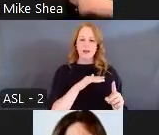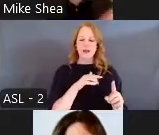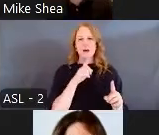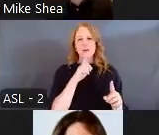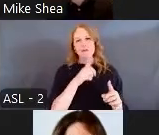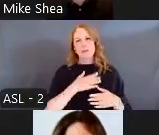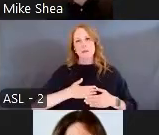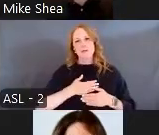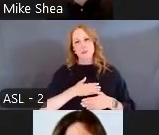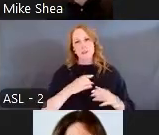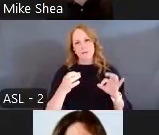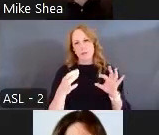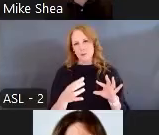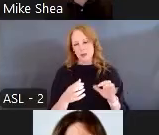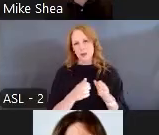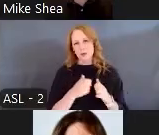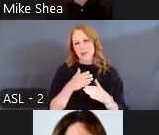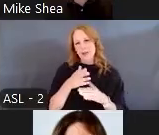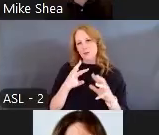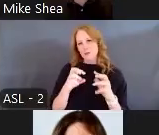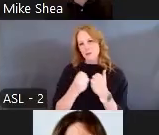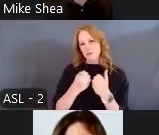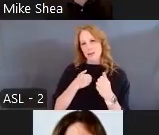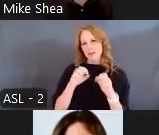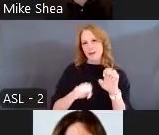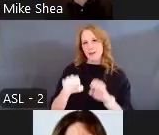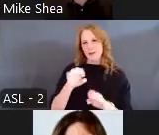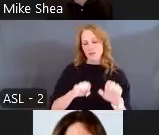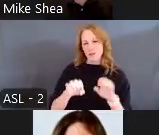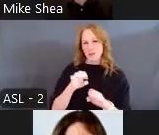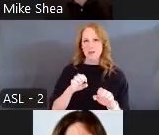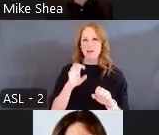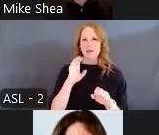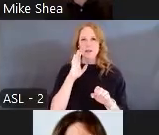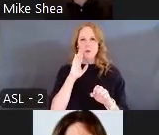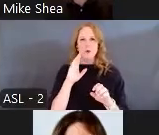your feedback through our postweinar evaluation. Um which will also open automatically at the end